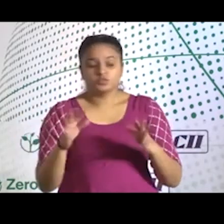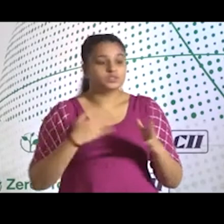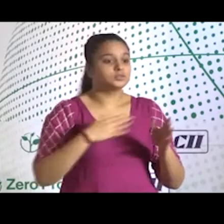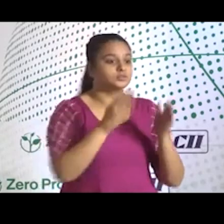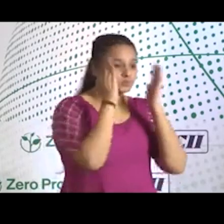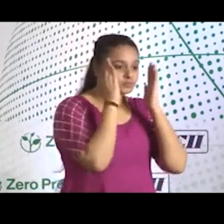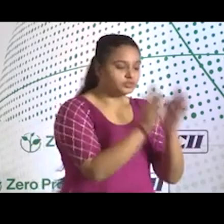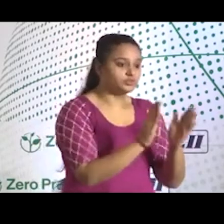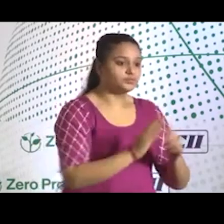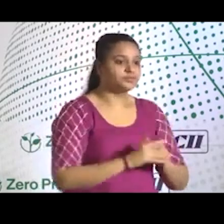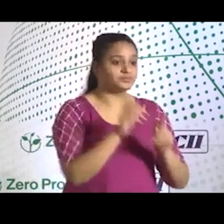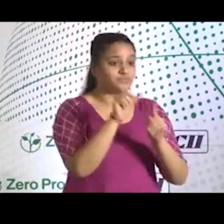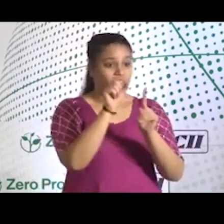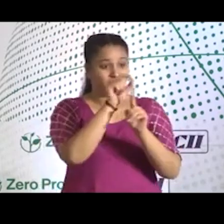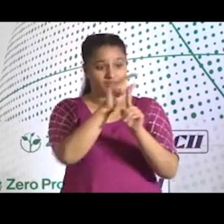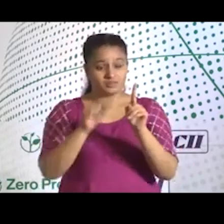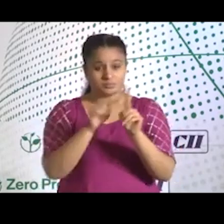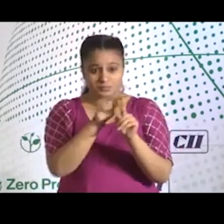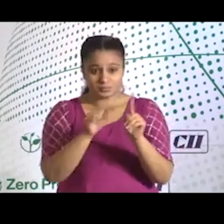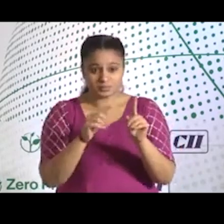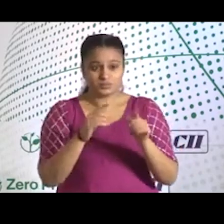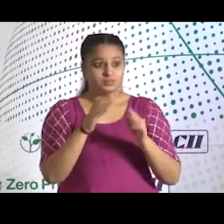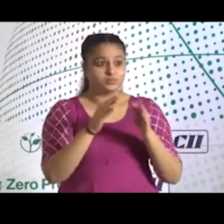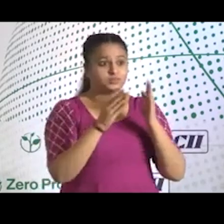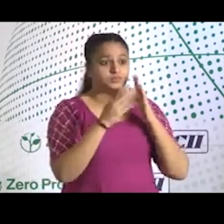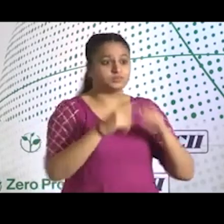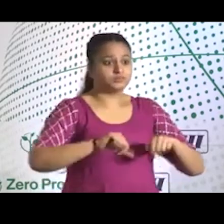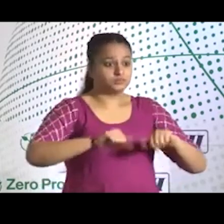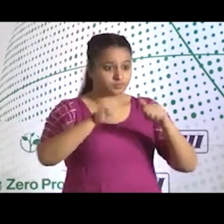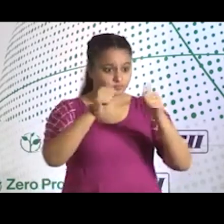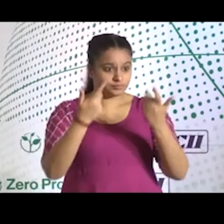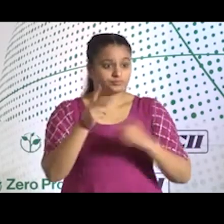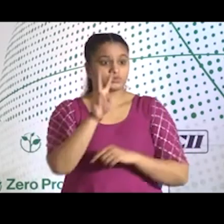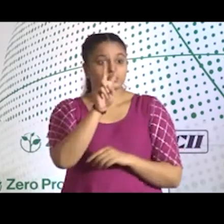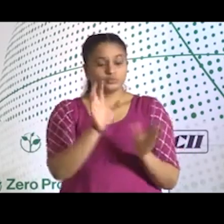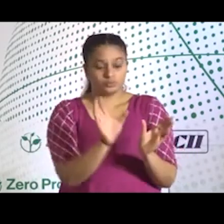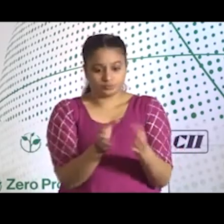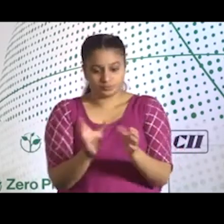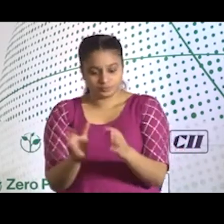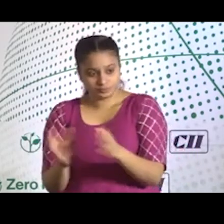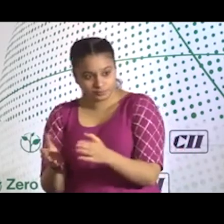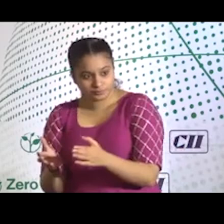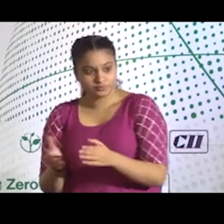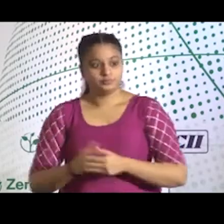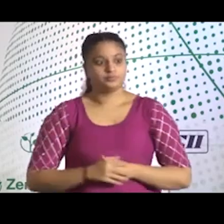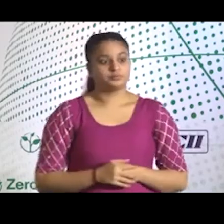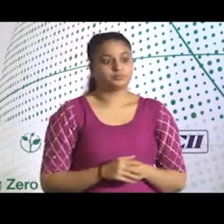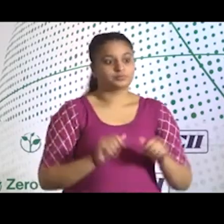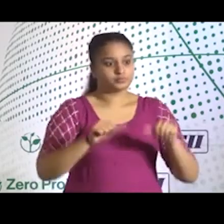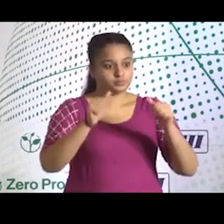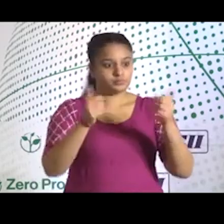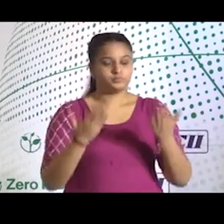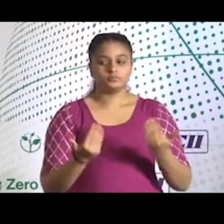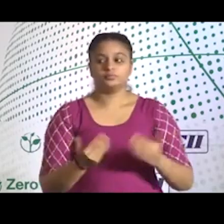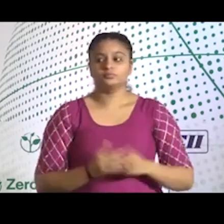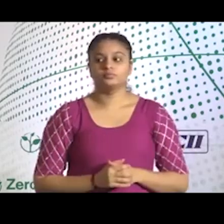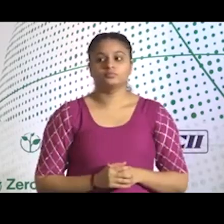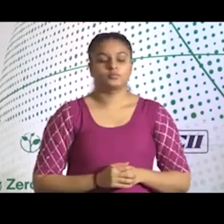success of them in the two batches that he's taken into M.ED So we'll hear more about that from you. Pravin.